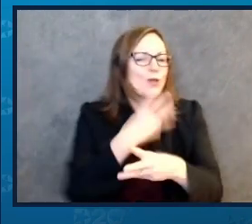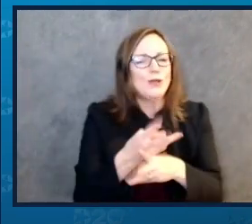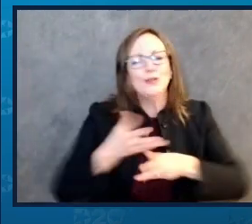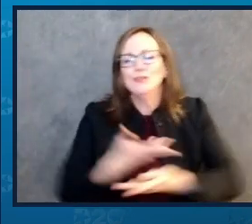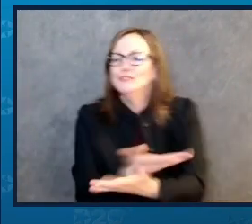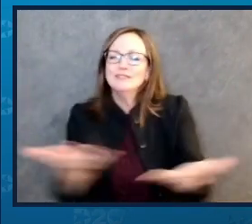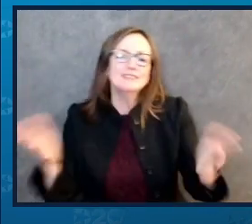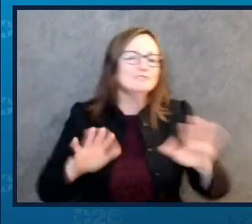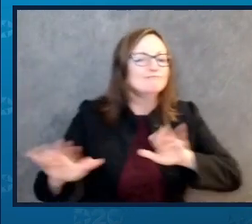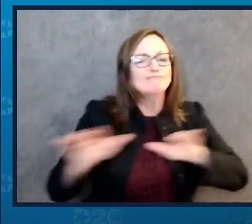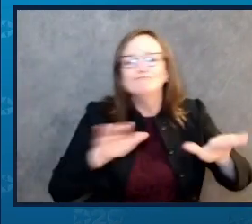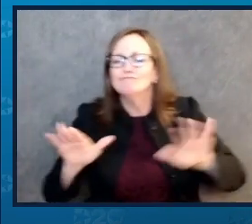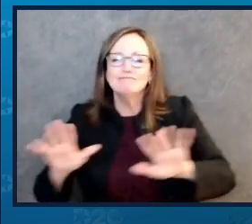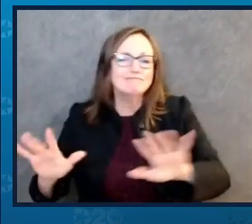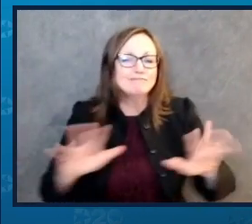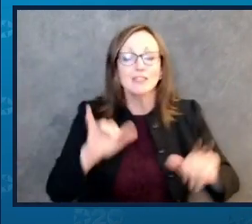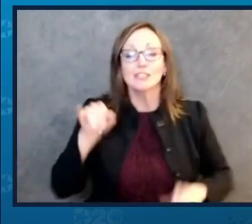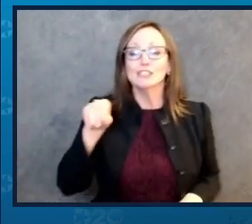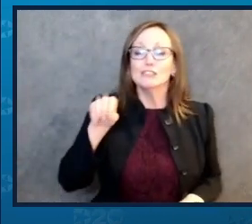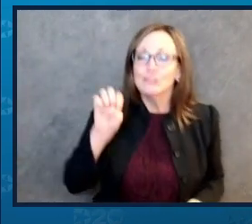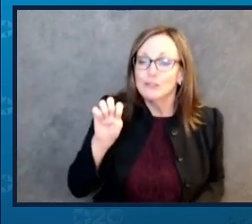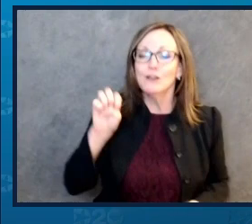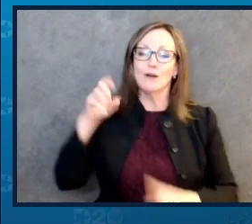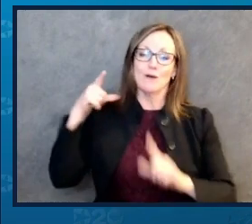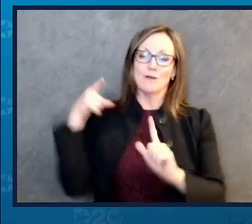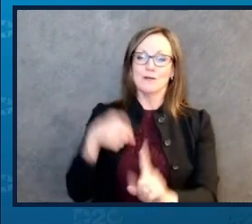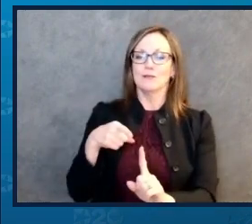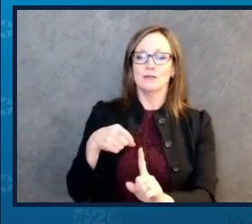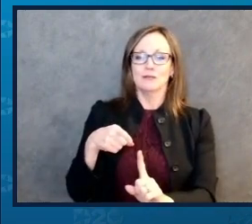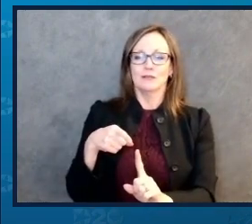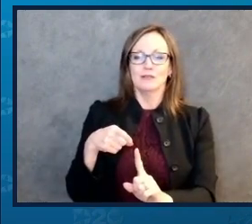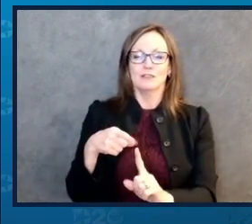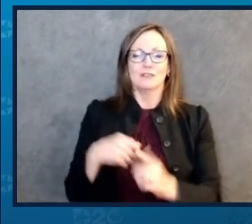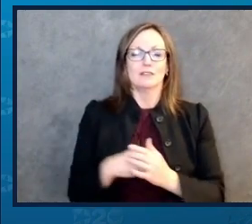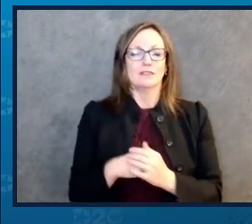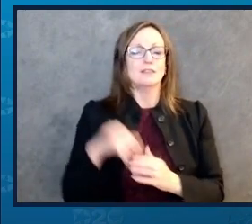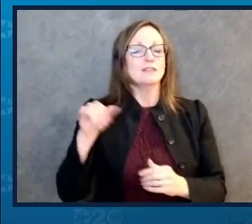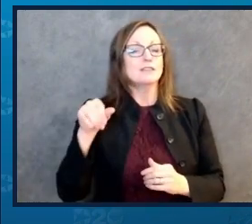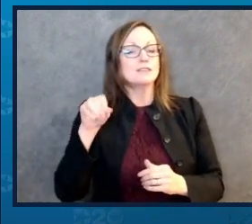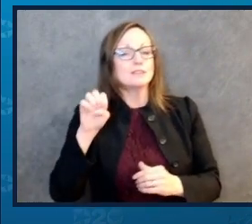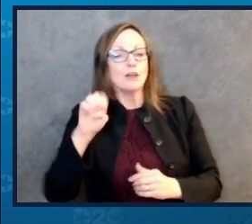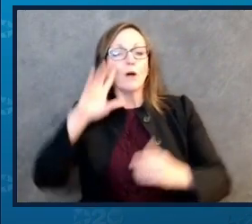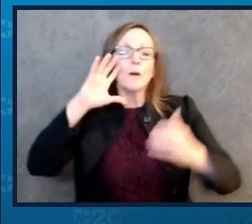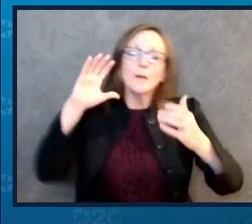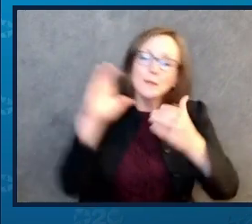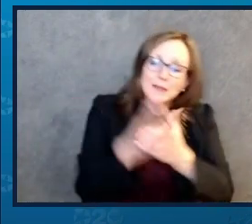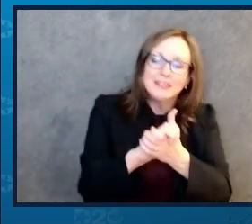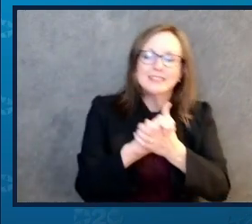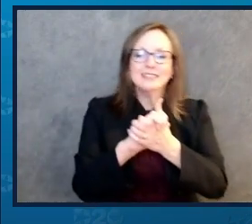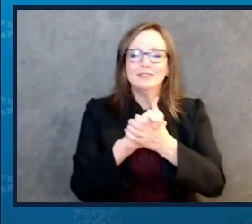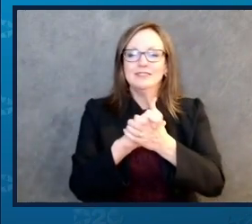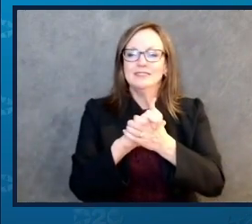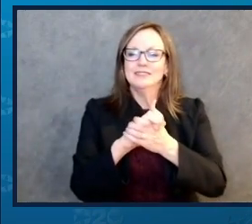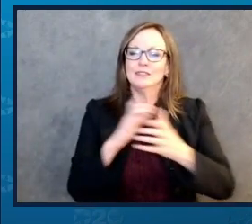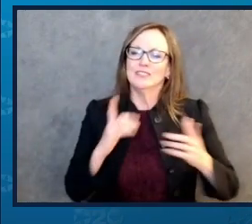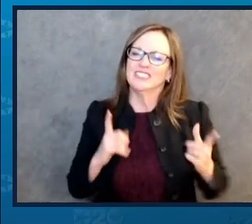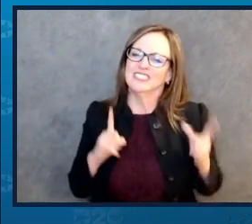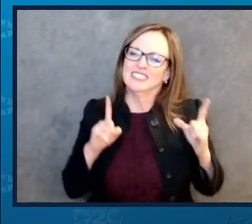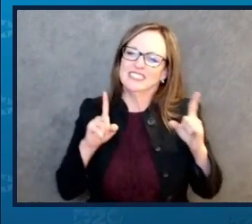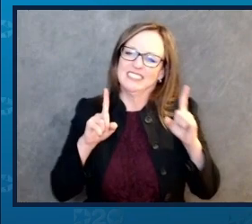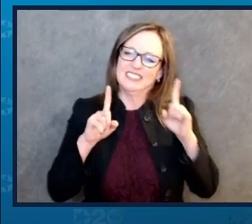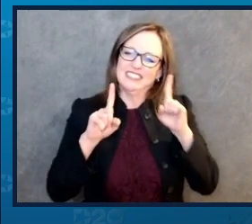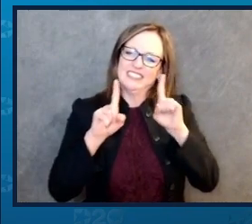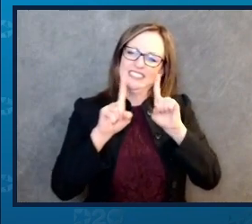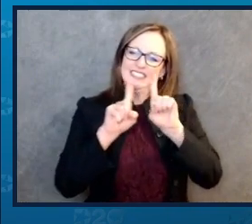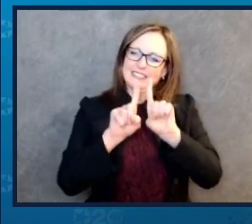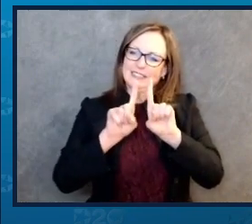OUR ALLIES AND STAND UP TO OUR